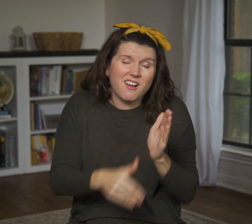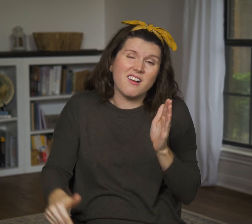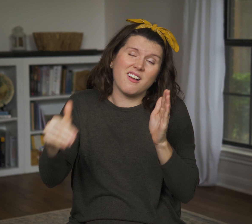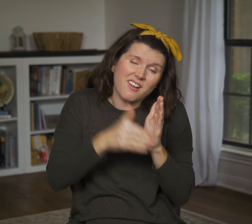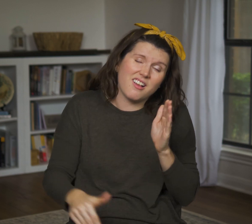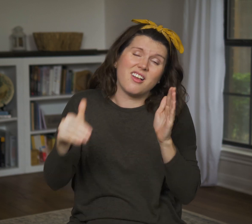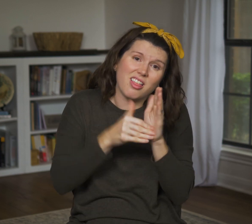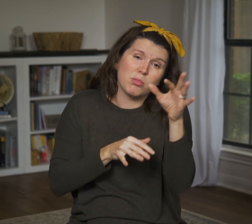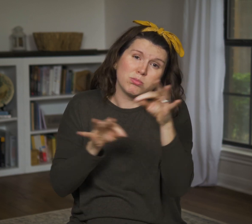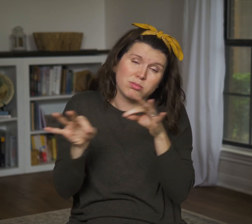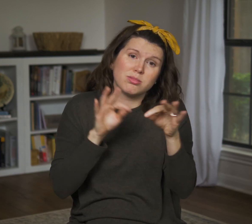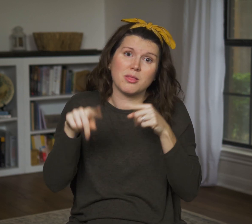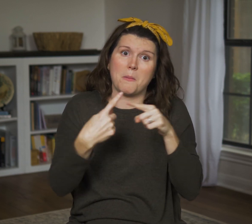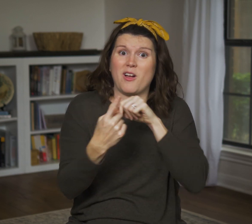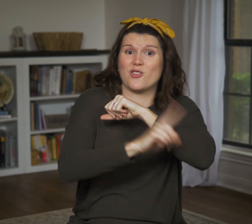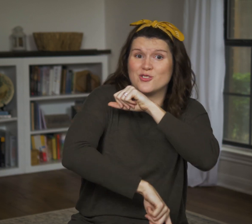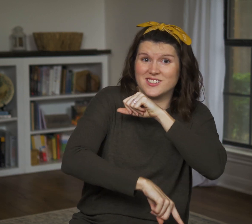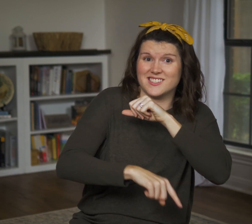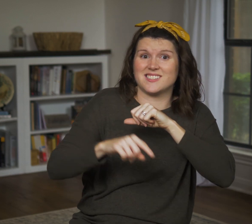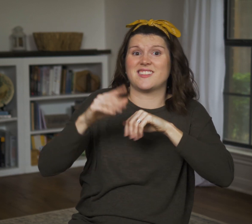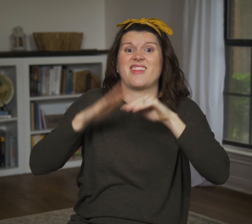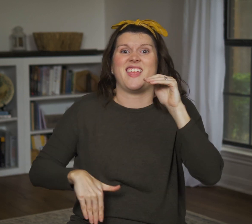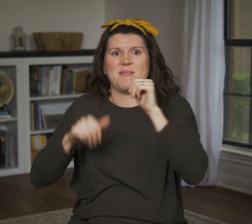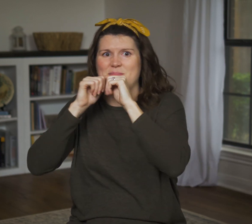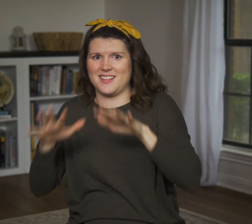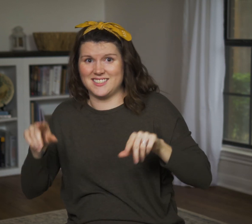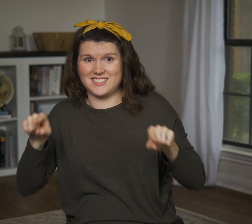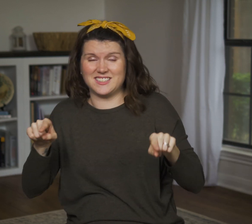he spends so much more time going over the curses than the blessings